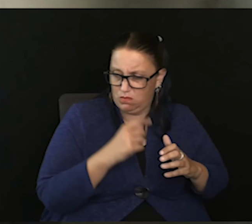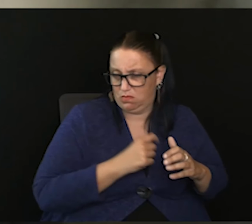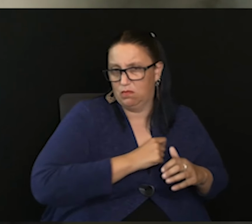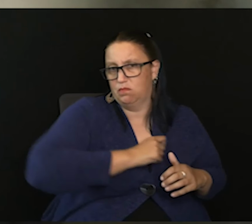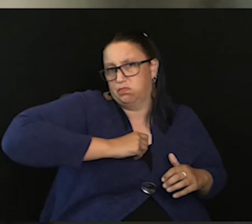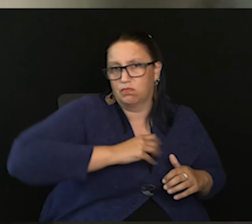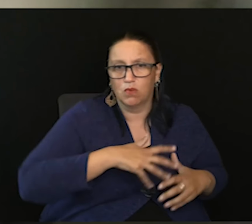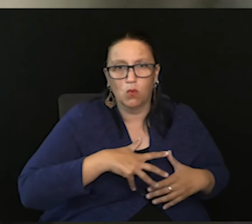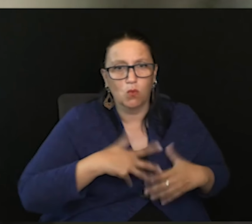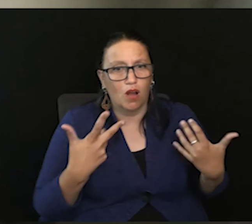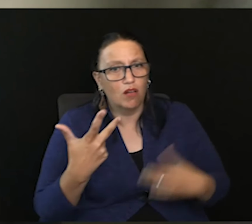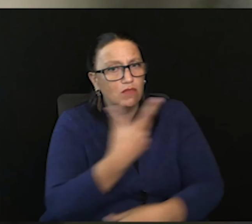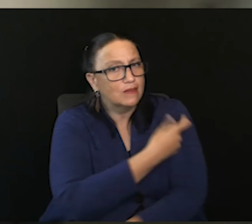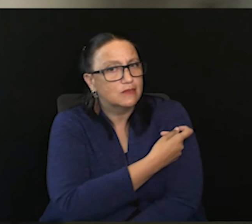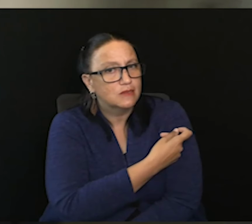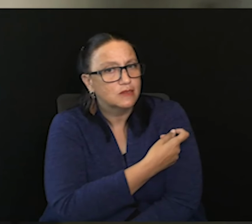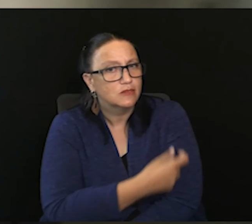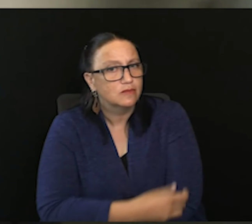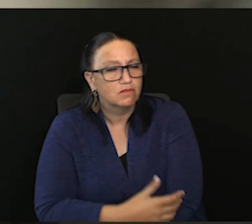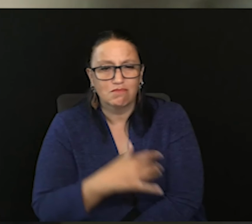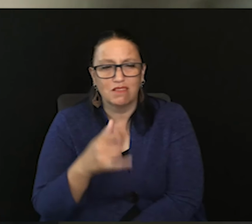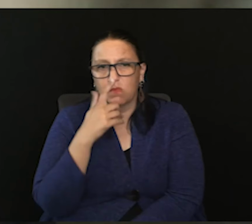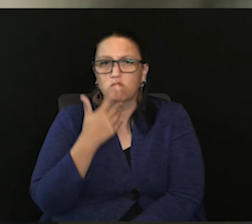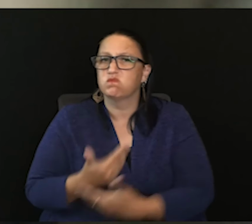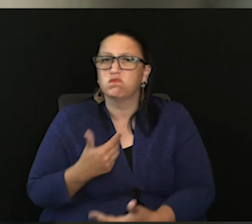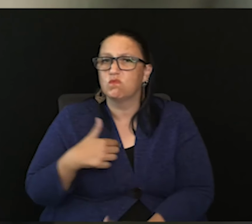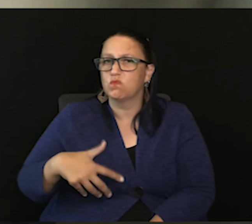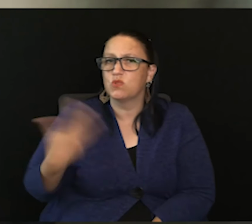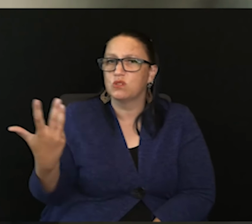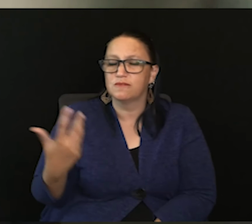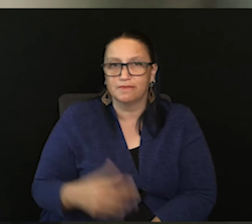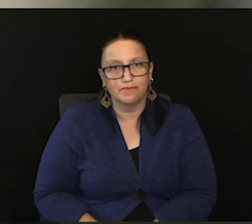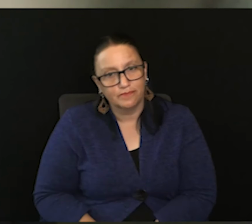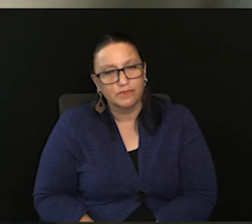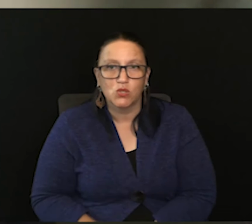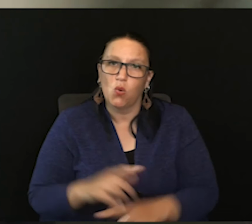develops within a small community that might cast doubt on vaccination.